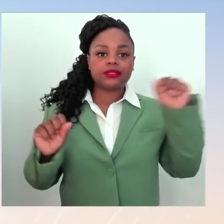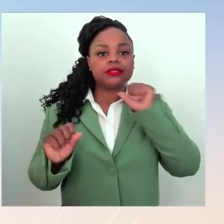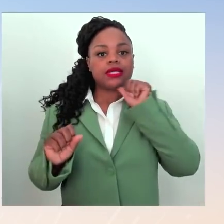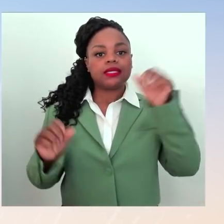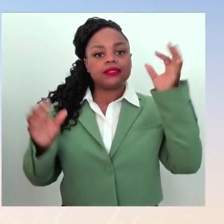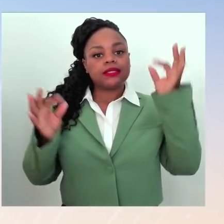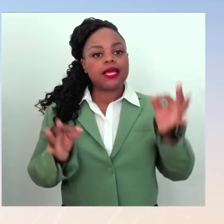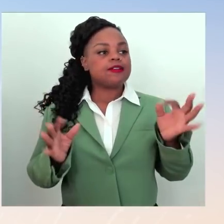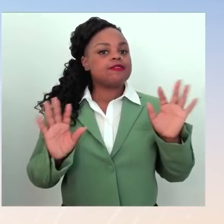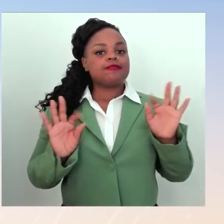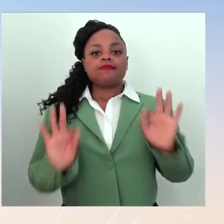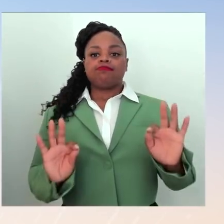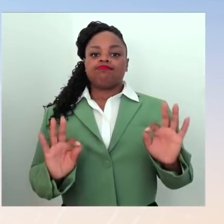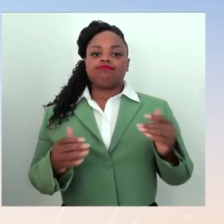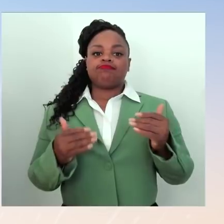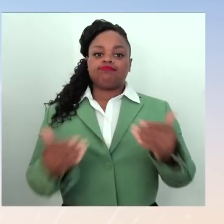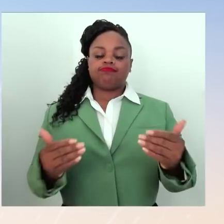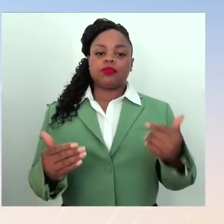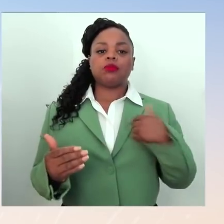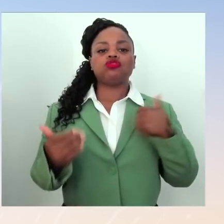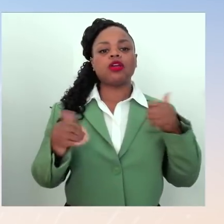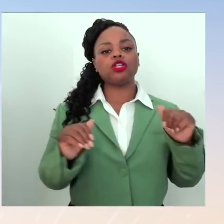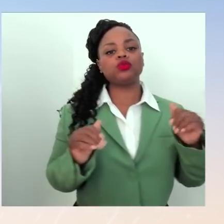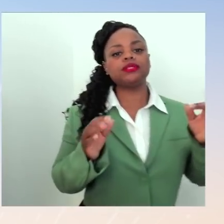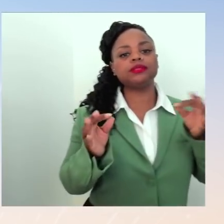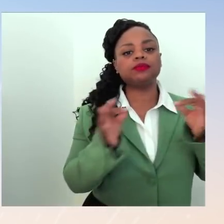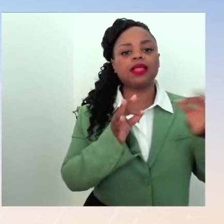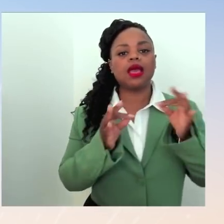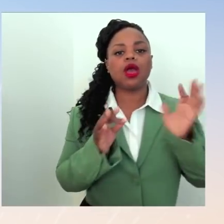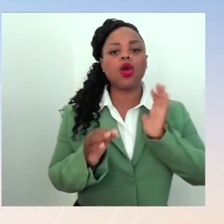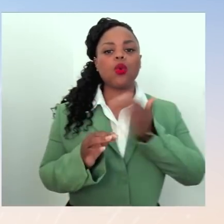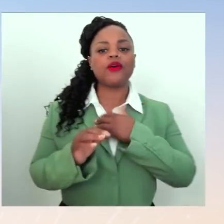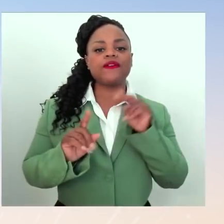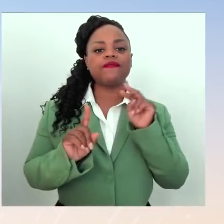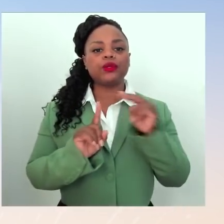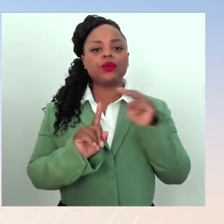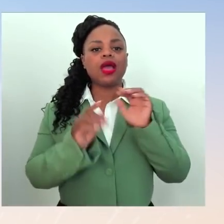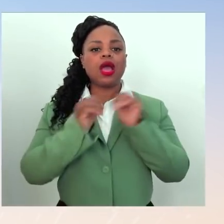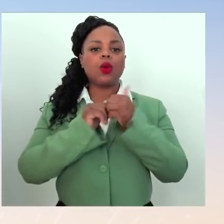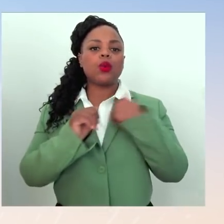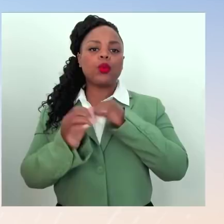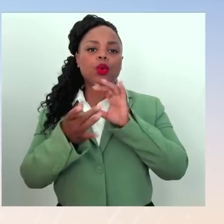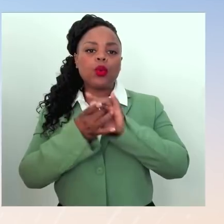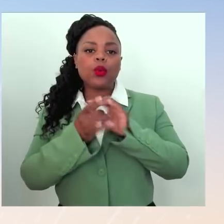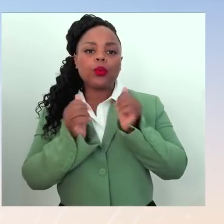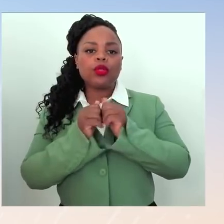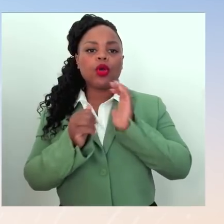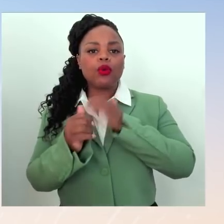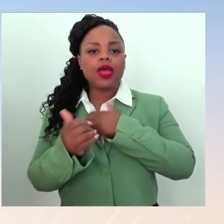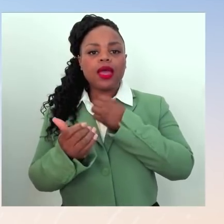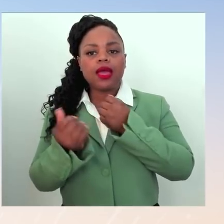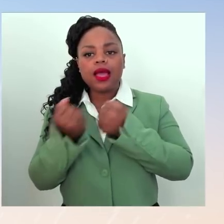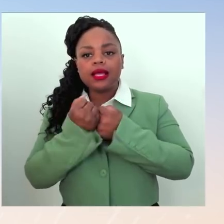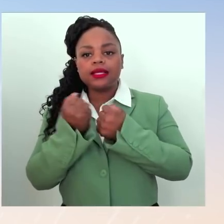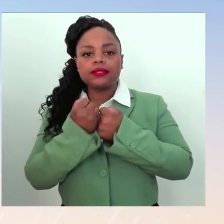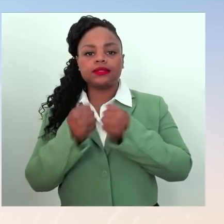and the thinking behind where we stand in our coordination with our allies and partners. The Press: One last question; you referenced it: the gruesome, awful picture